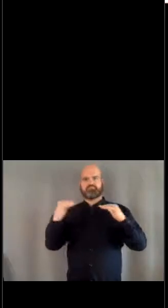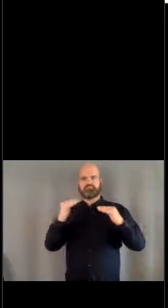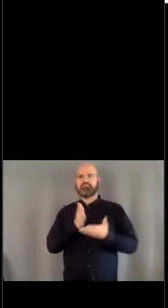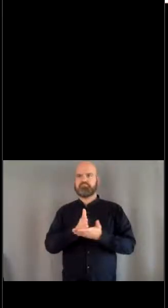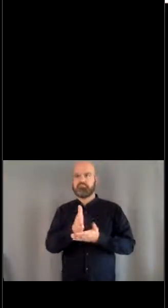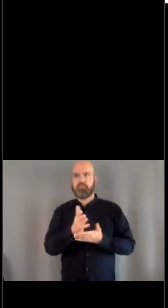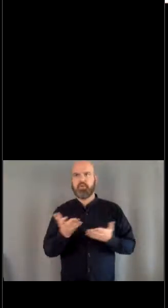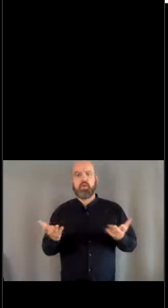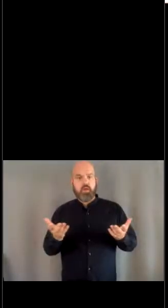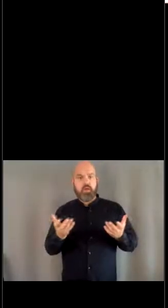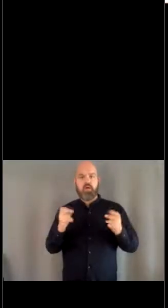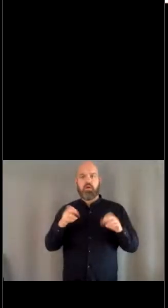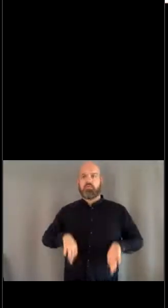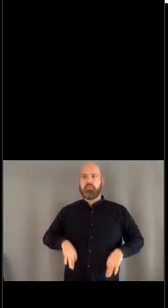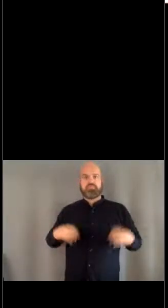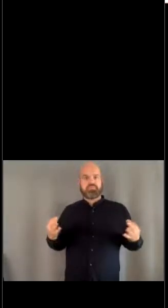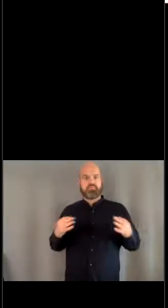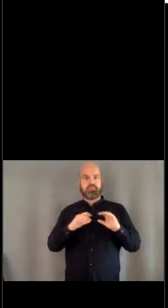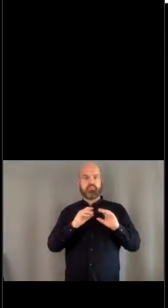Households with reduced working capacity.